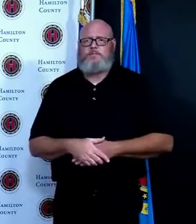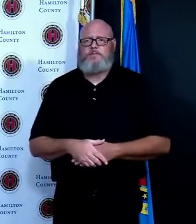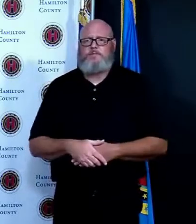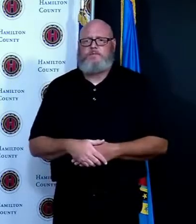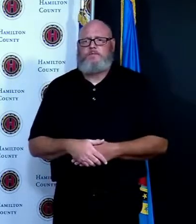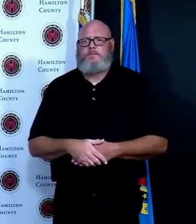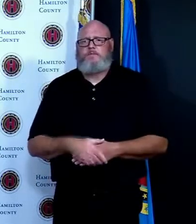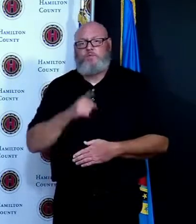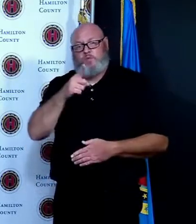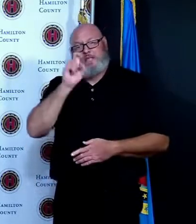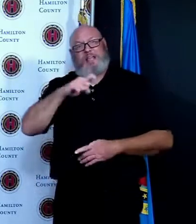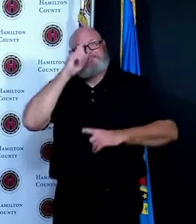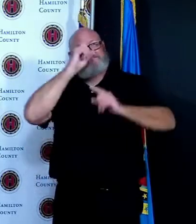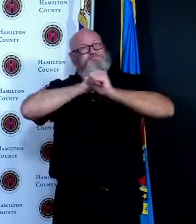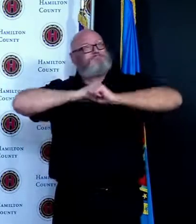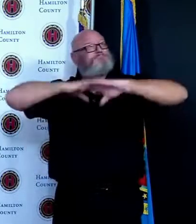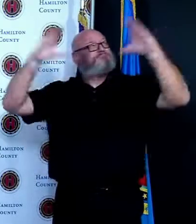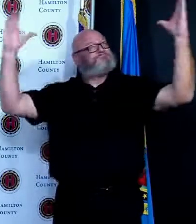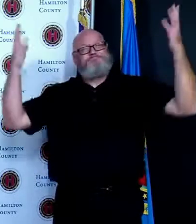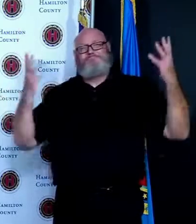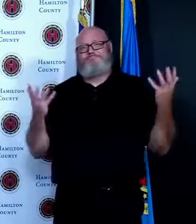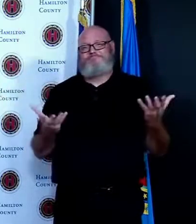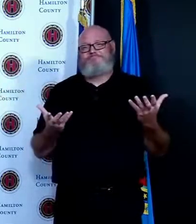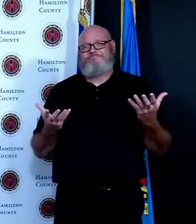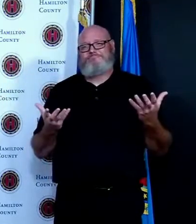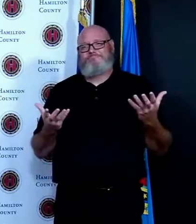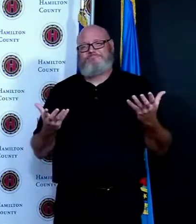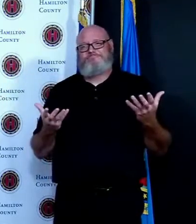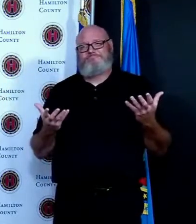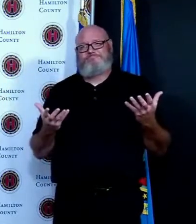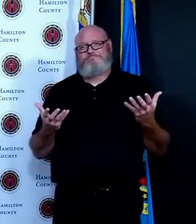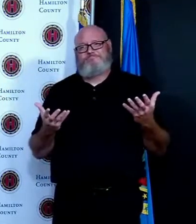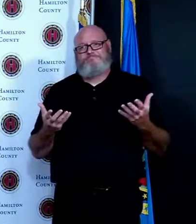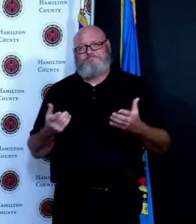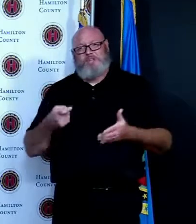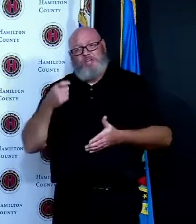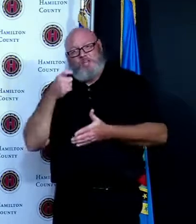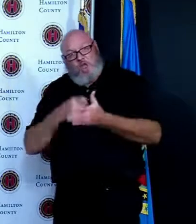the increase in costs the increase in service demand due to Covid-19 for our nonprofit partners